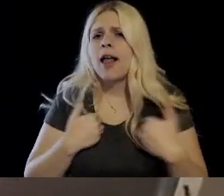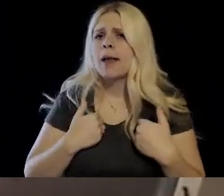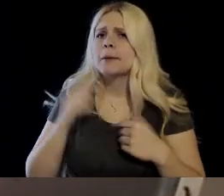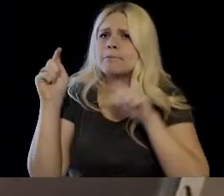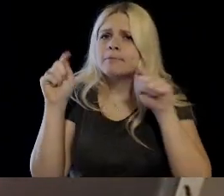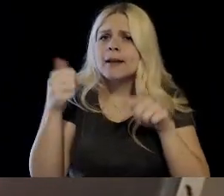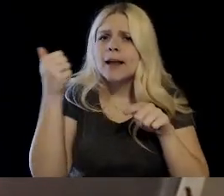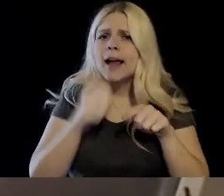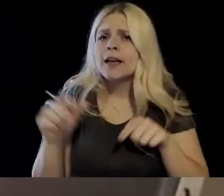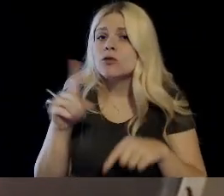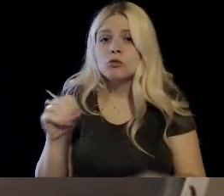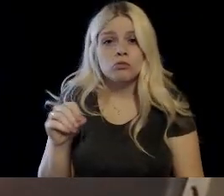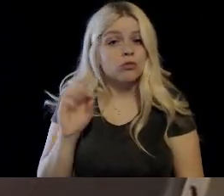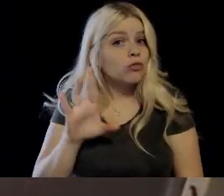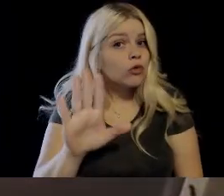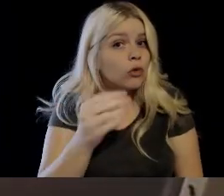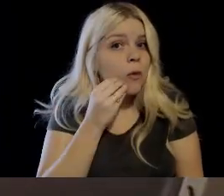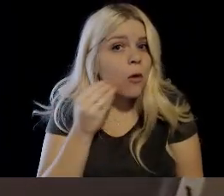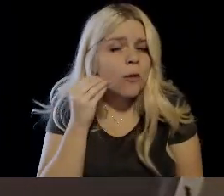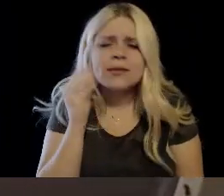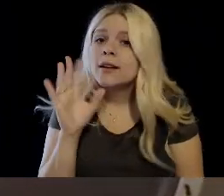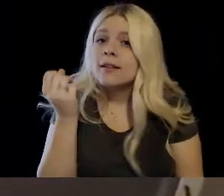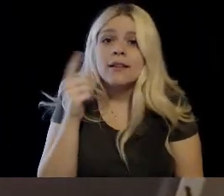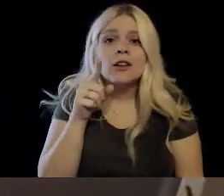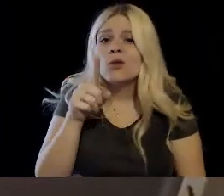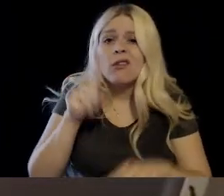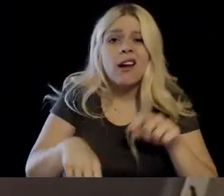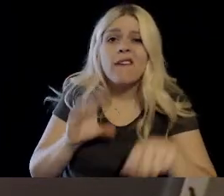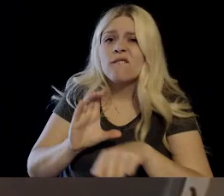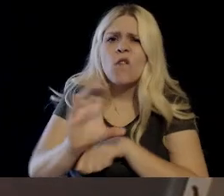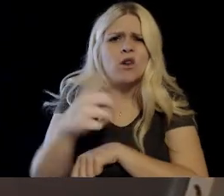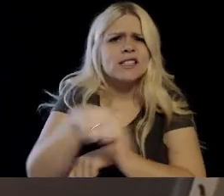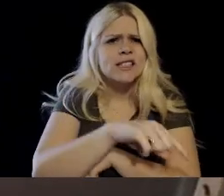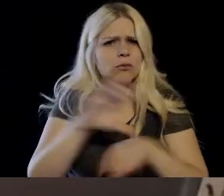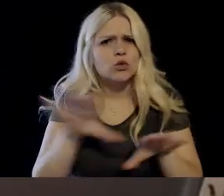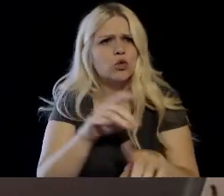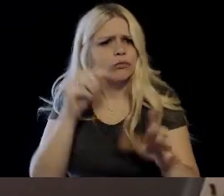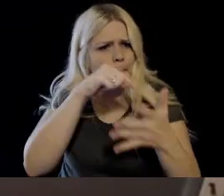house, you really can't make them do anything that they don't want to do. So, we're 100%